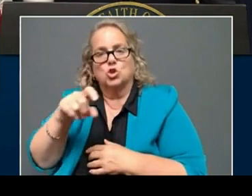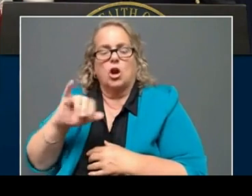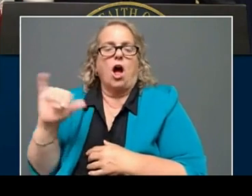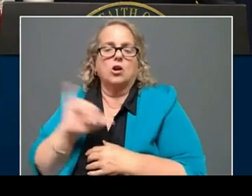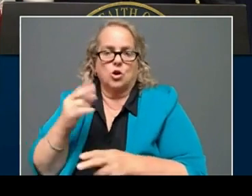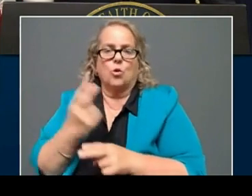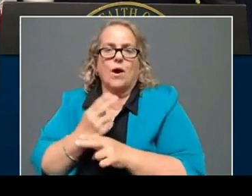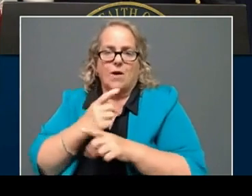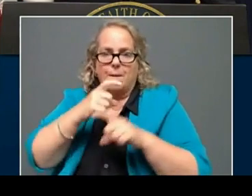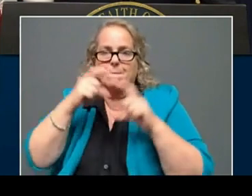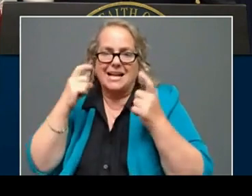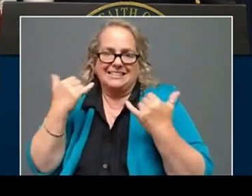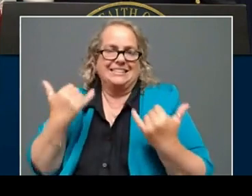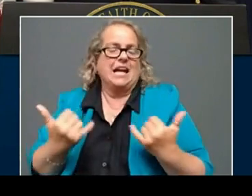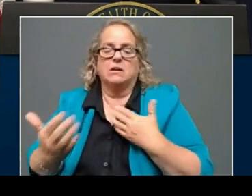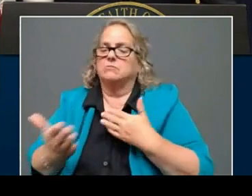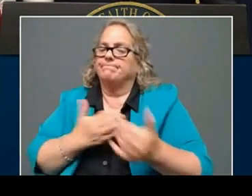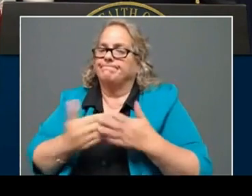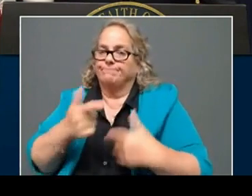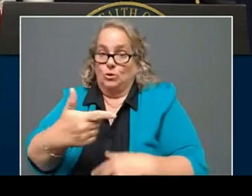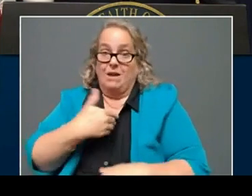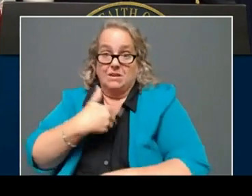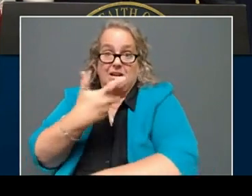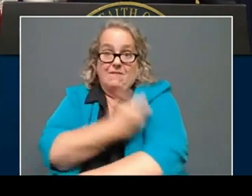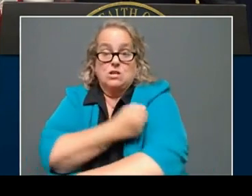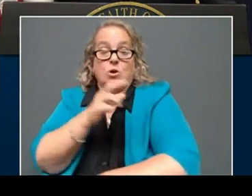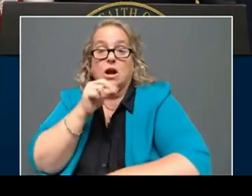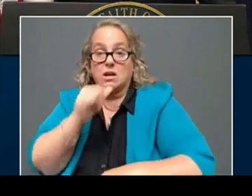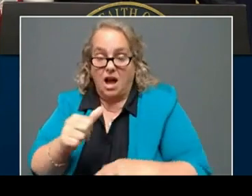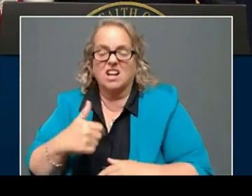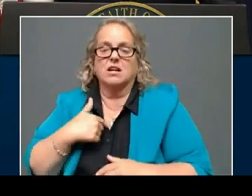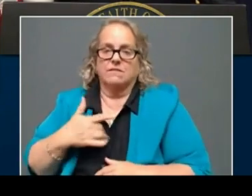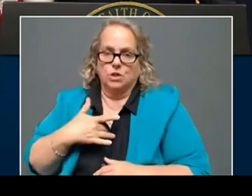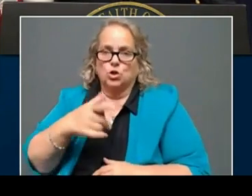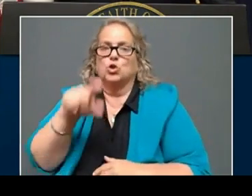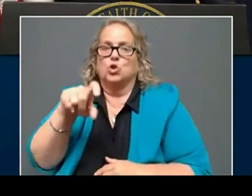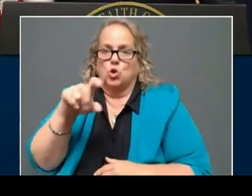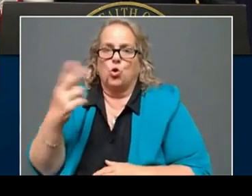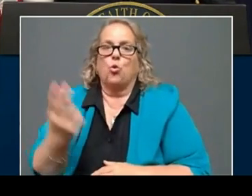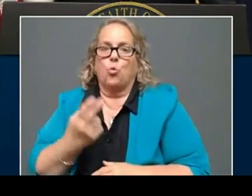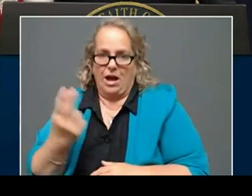Even if you were vaccinated, this means that you have significant heart, lung,